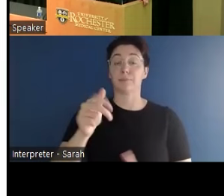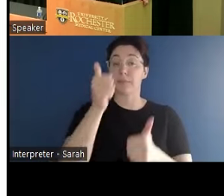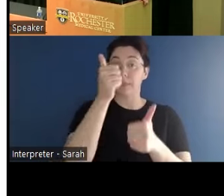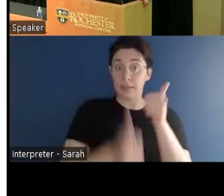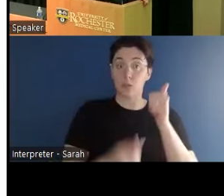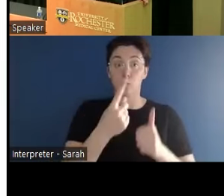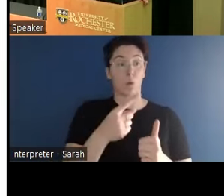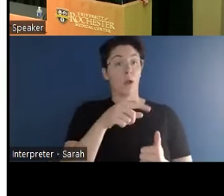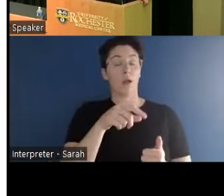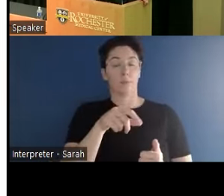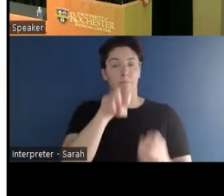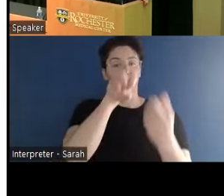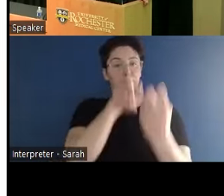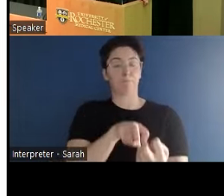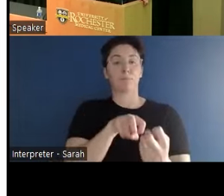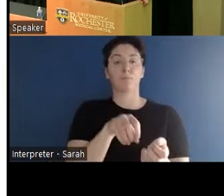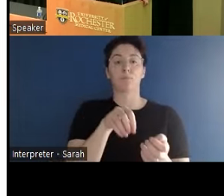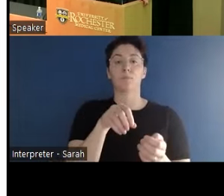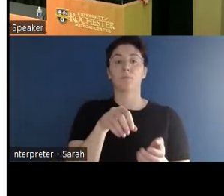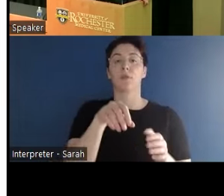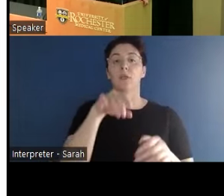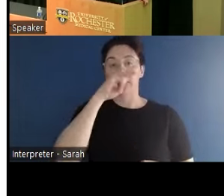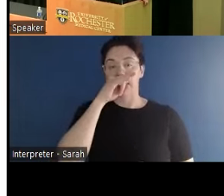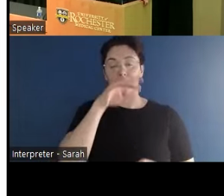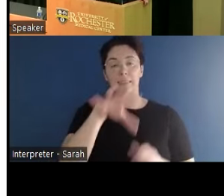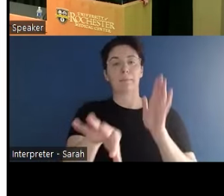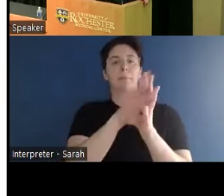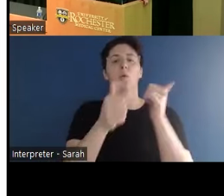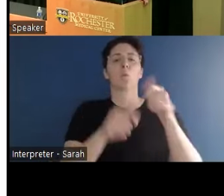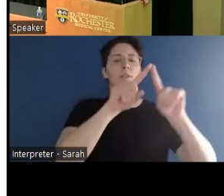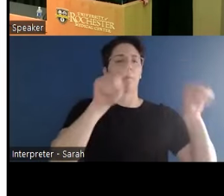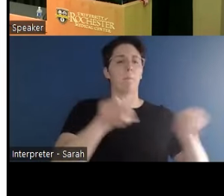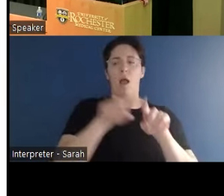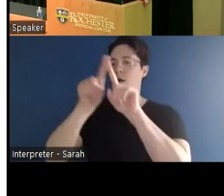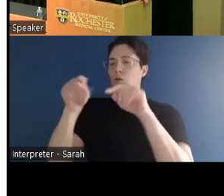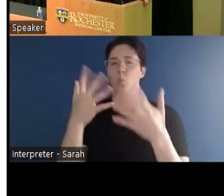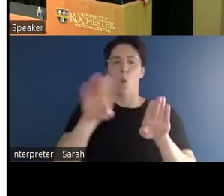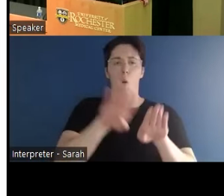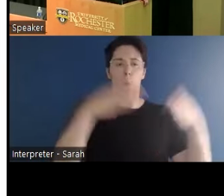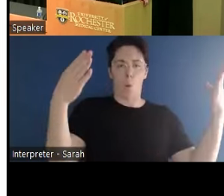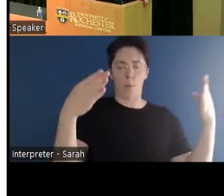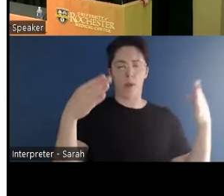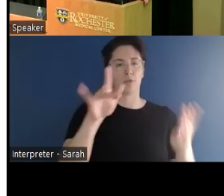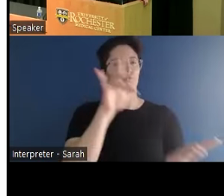select or instructed to select which box they would like to open to view a short video clip